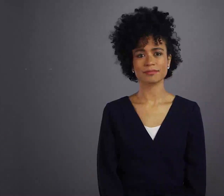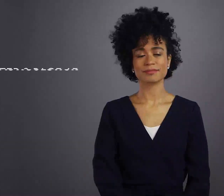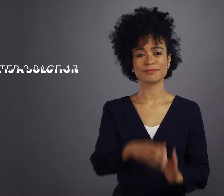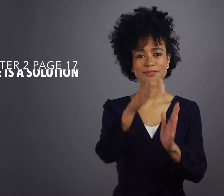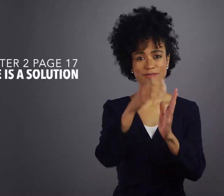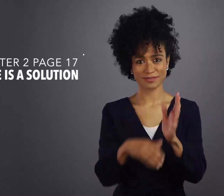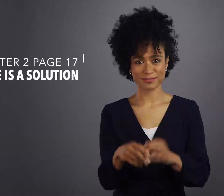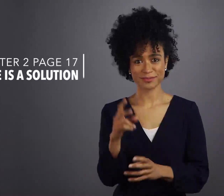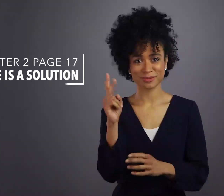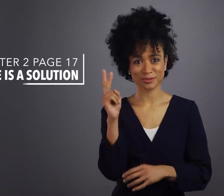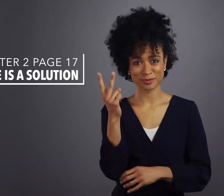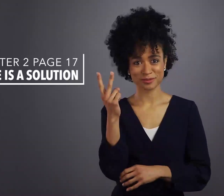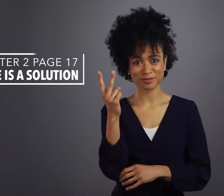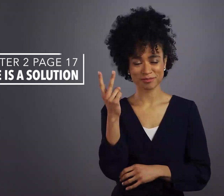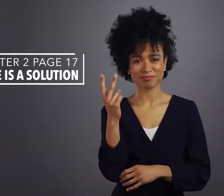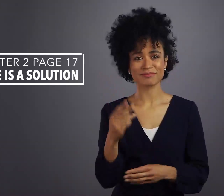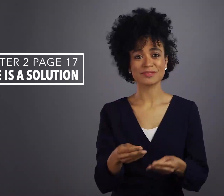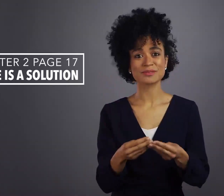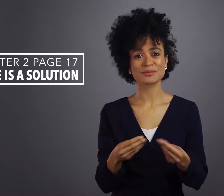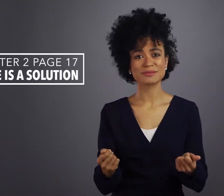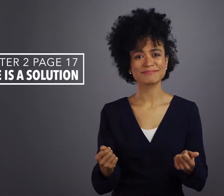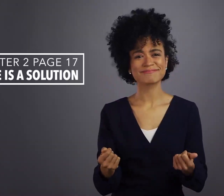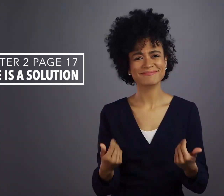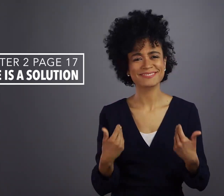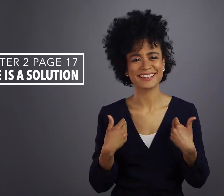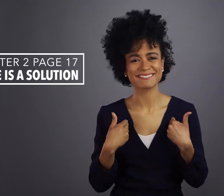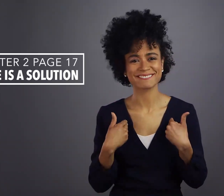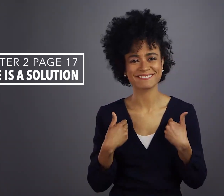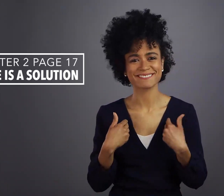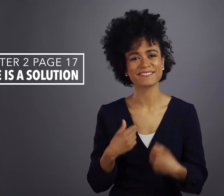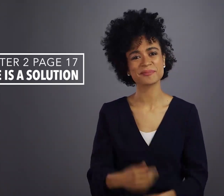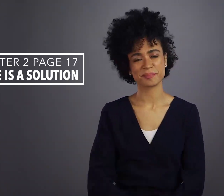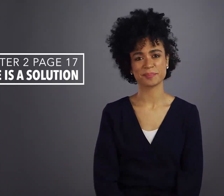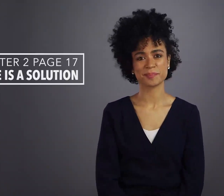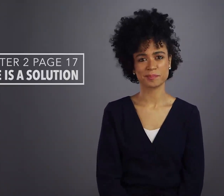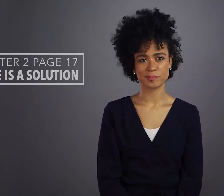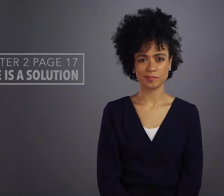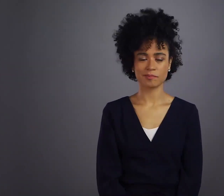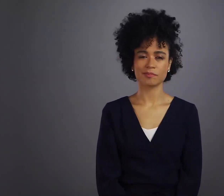Chapter 2 THERE IS A SOLUTION